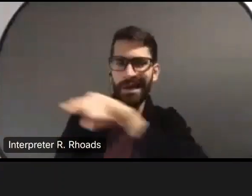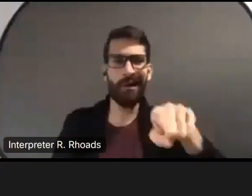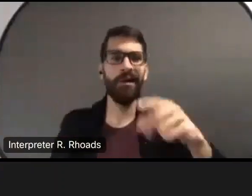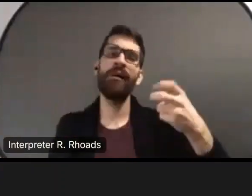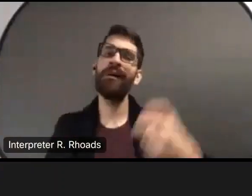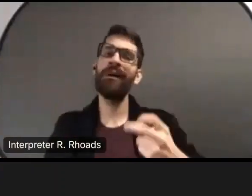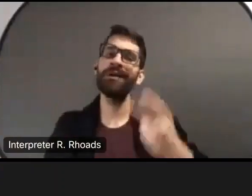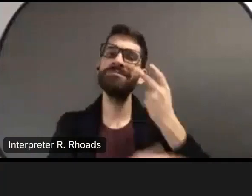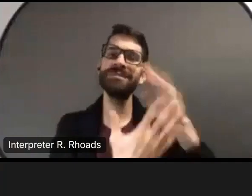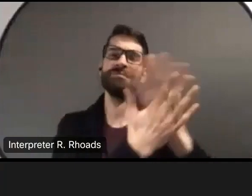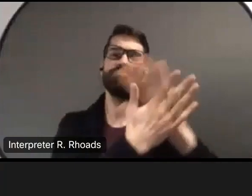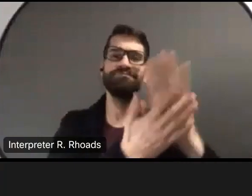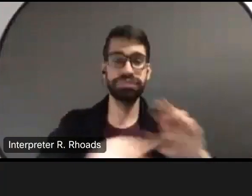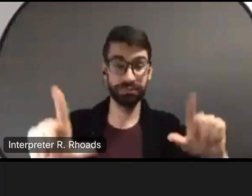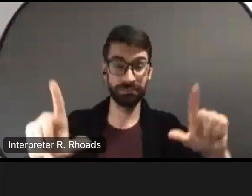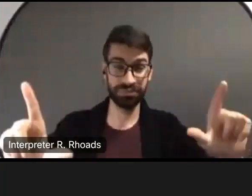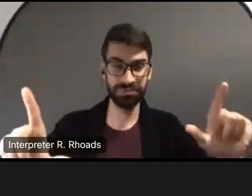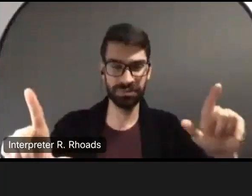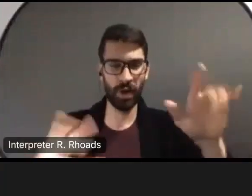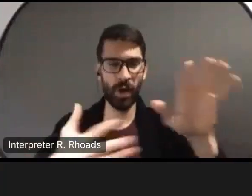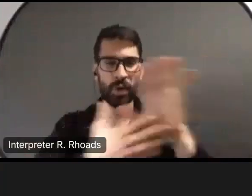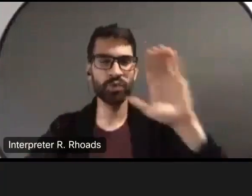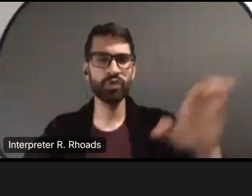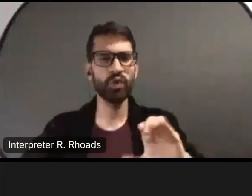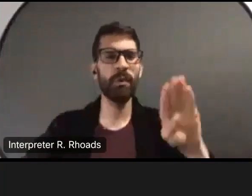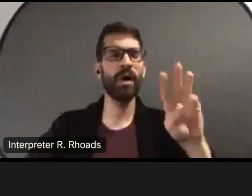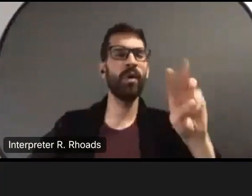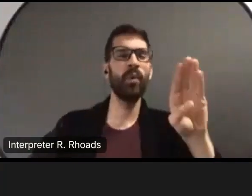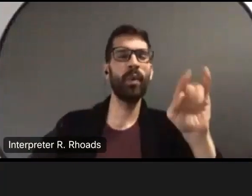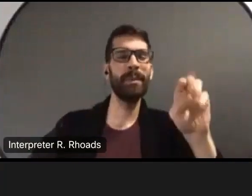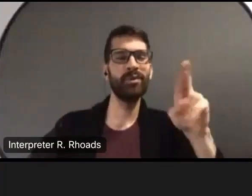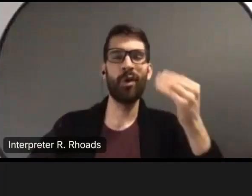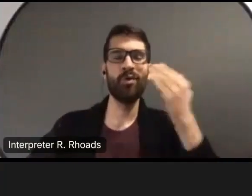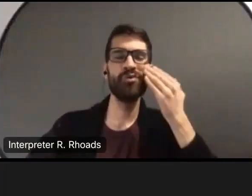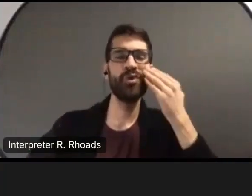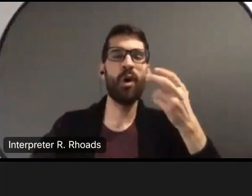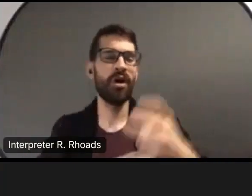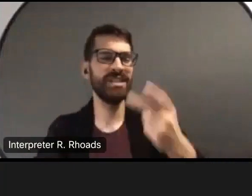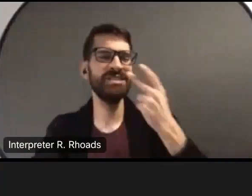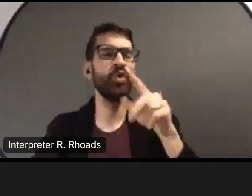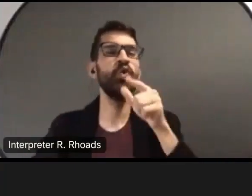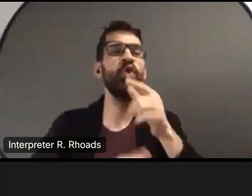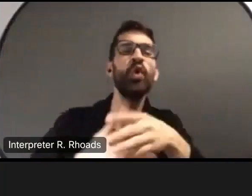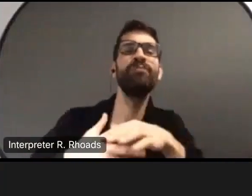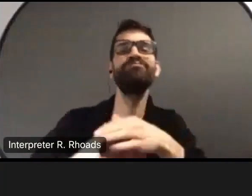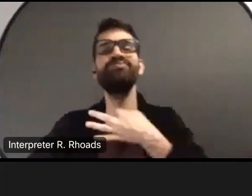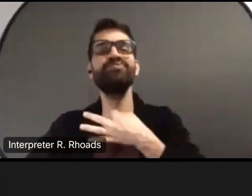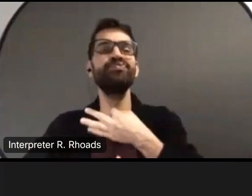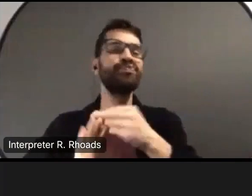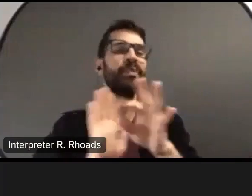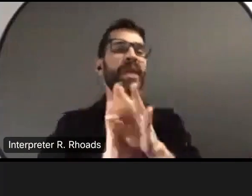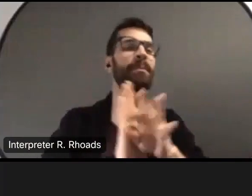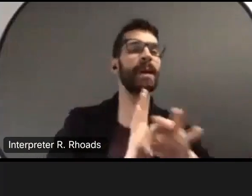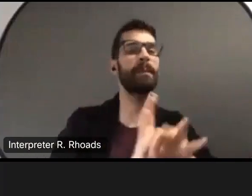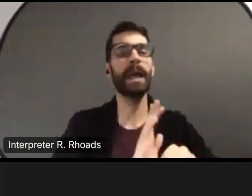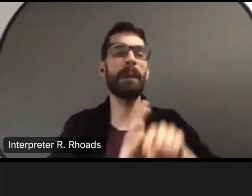a Webinar function. But I think the protection of our constituents and our Commissioners is of